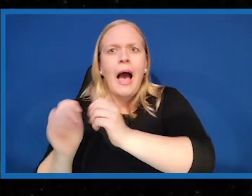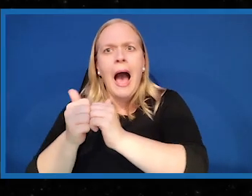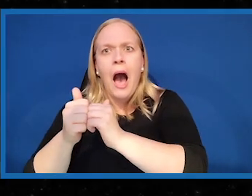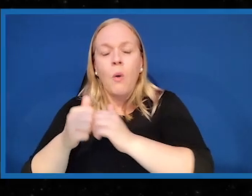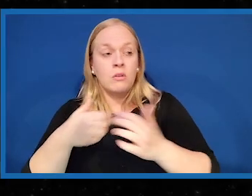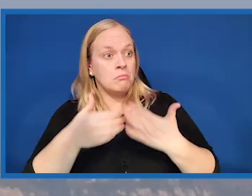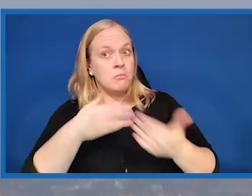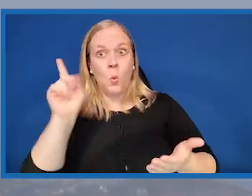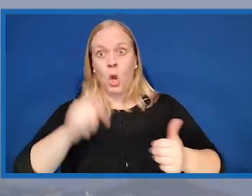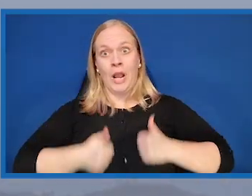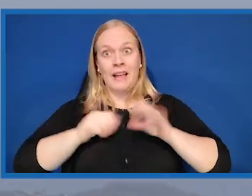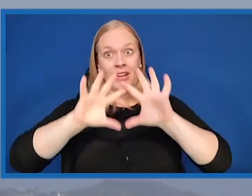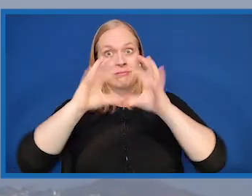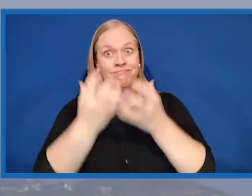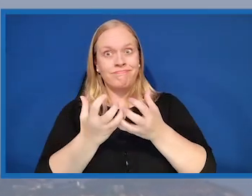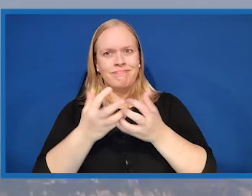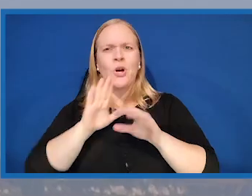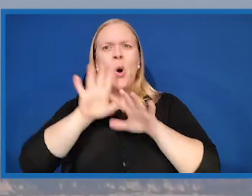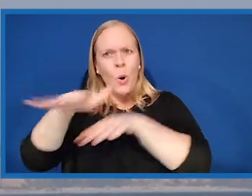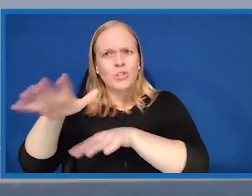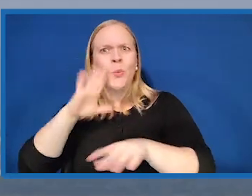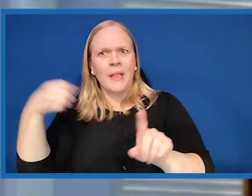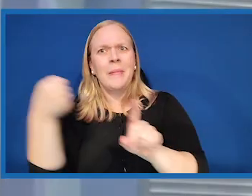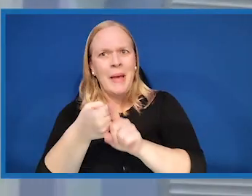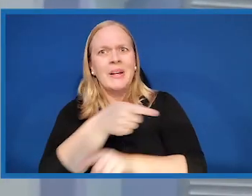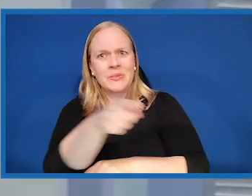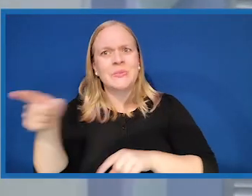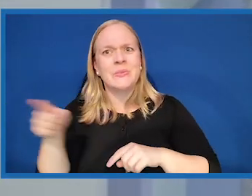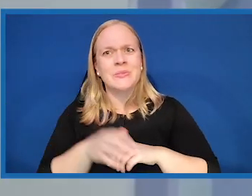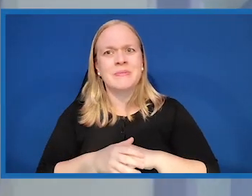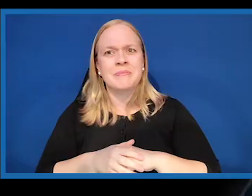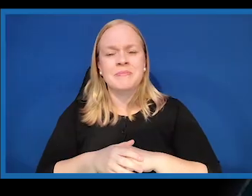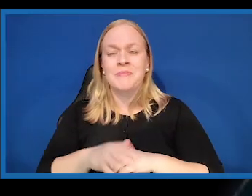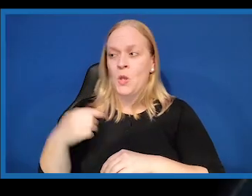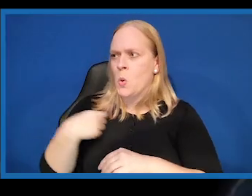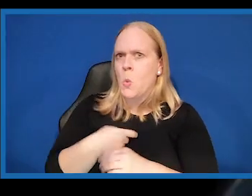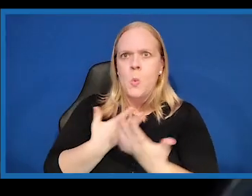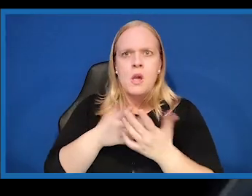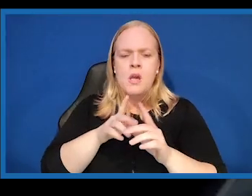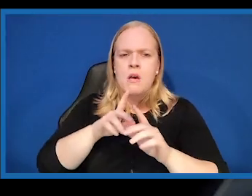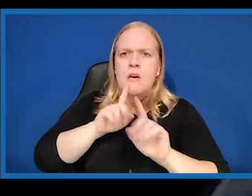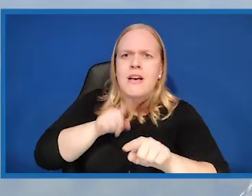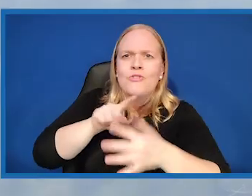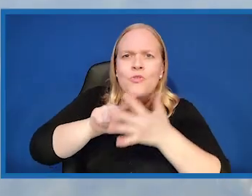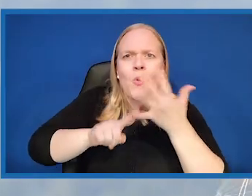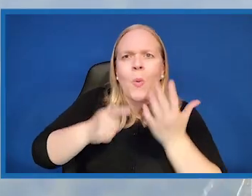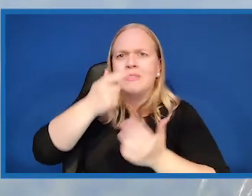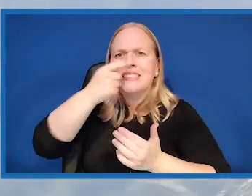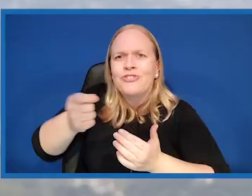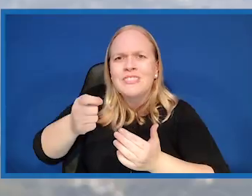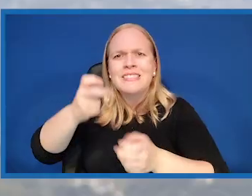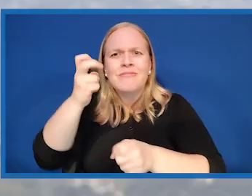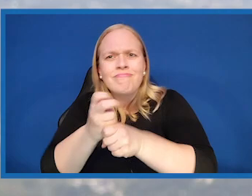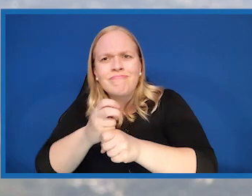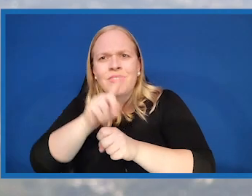THE OCEANS WILL INFLUENCE YOU IN SOME FORM OR THE OTHER. WE ARE ANSWERING THOSE REALLY INTERESTING AND HARD QUESTIONS THAT WE ALL HAVE